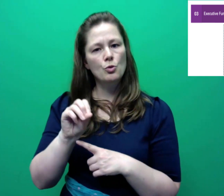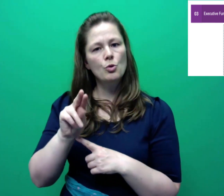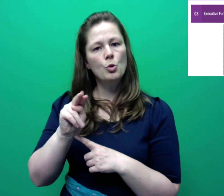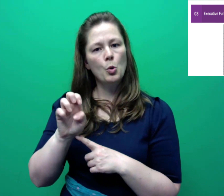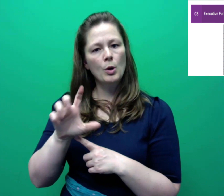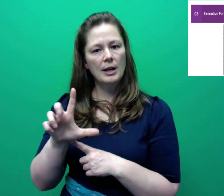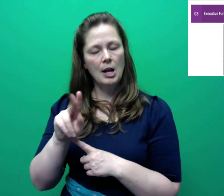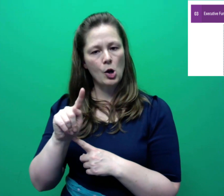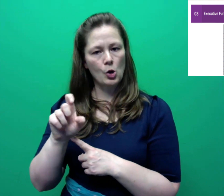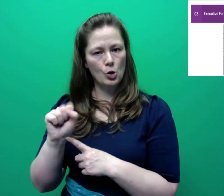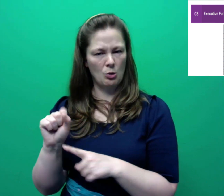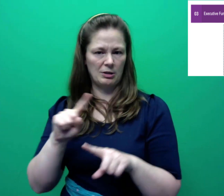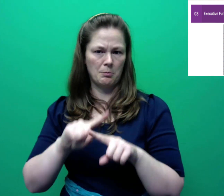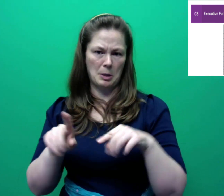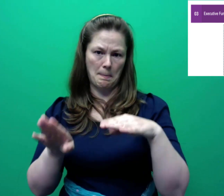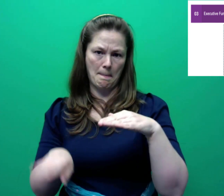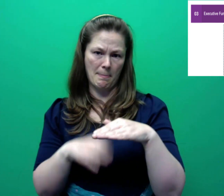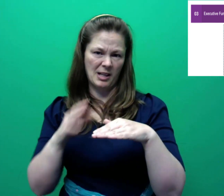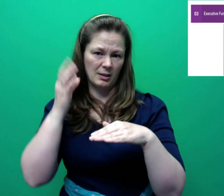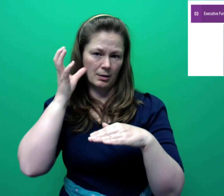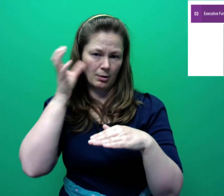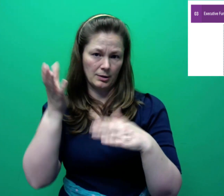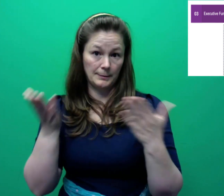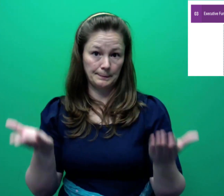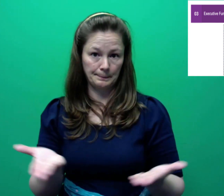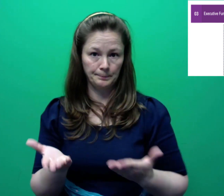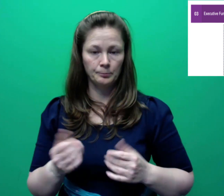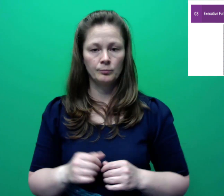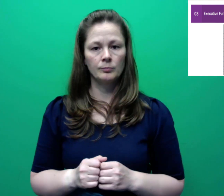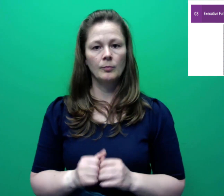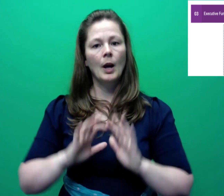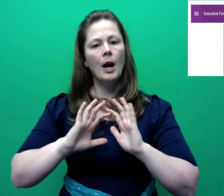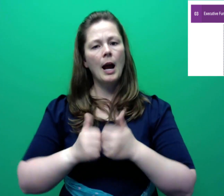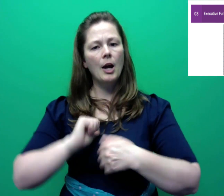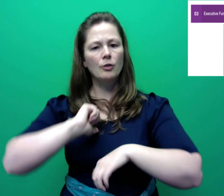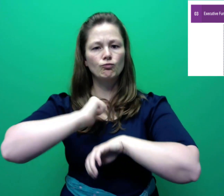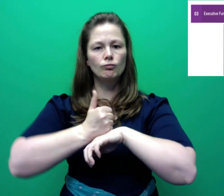There are a number of variations on the Cornell note system but these are the